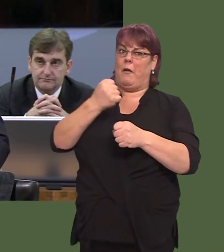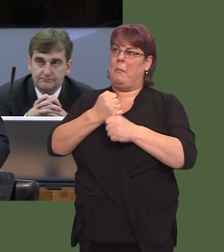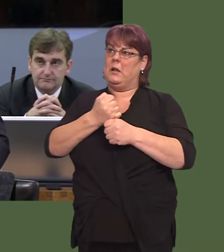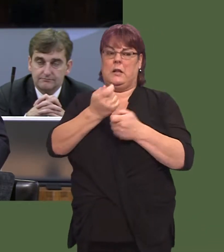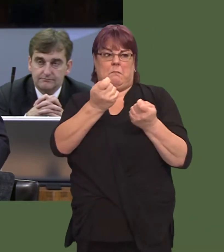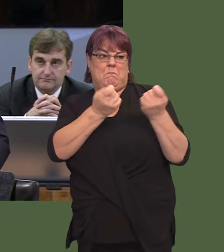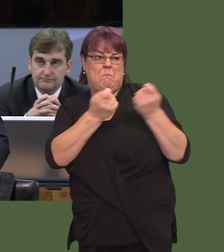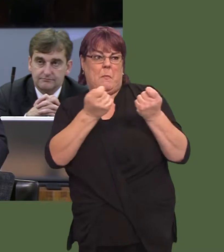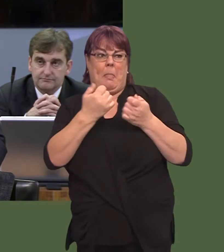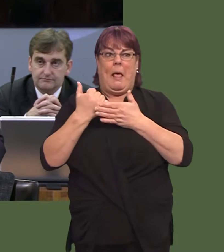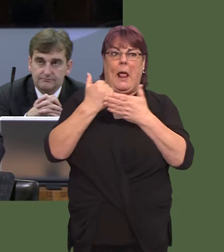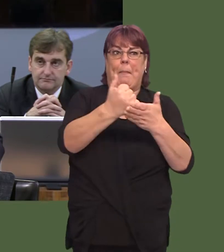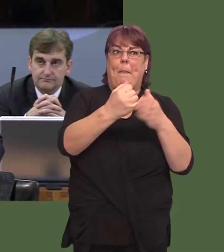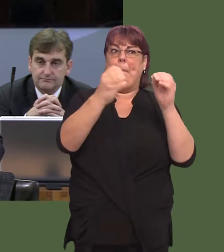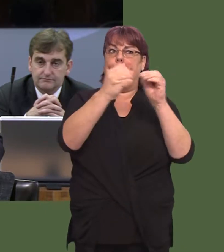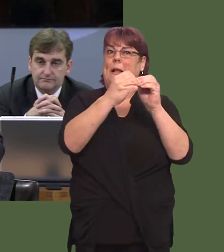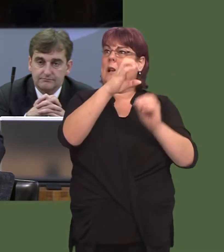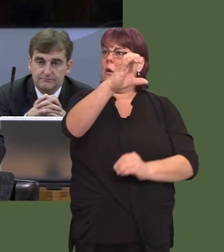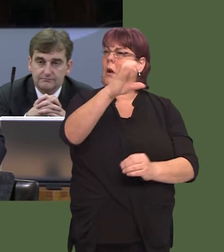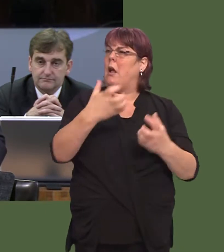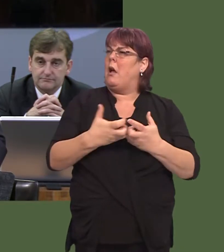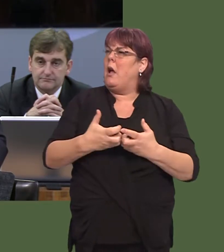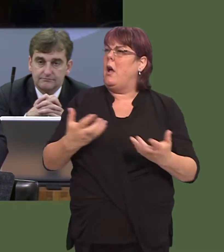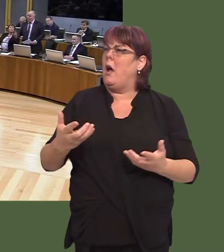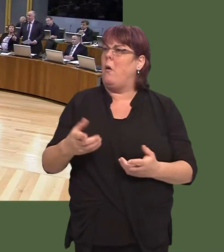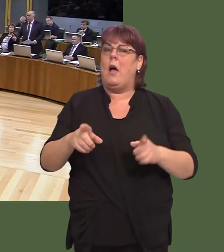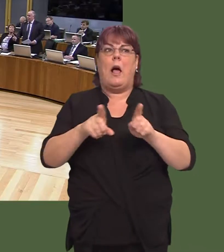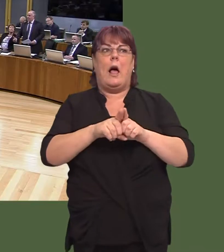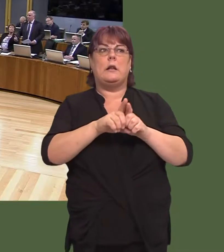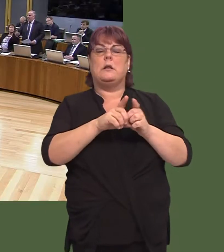importantly, that the concerns that are raised by the Member from Aberconwy are being addressed,